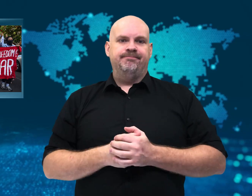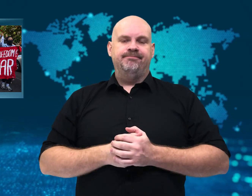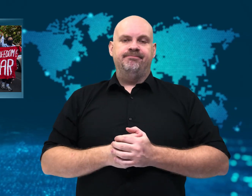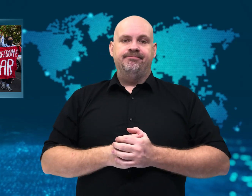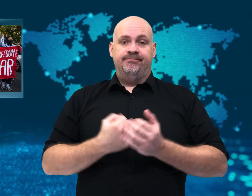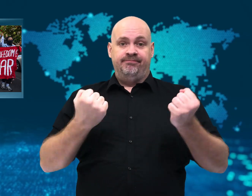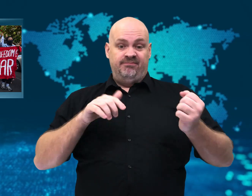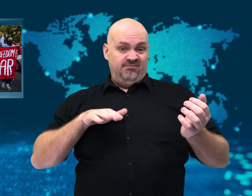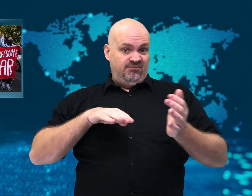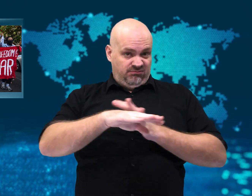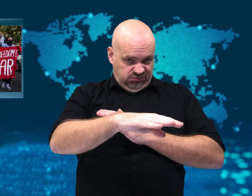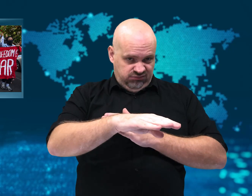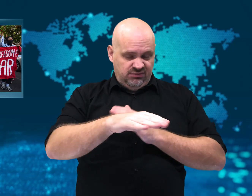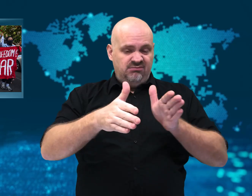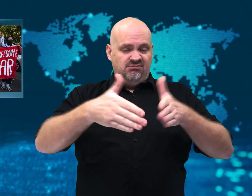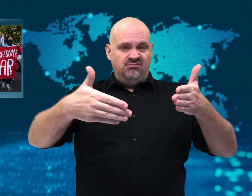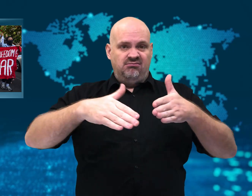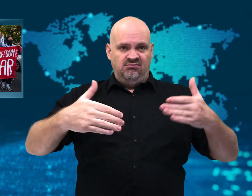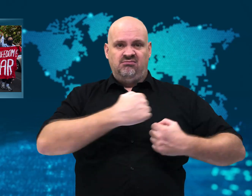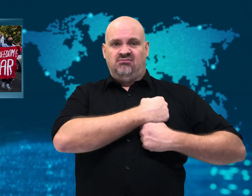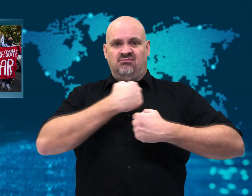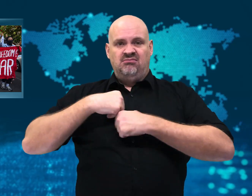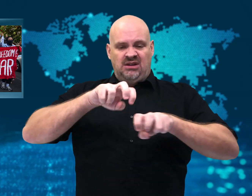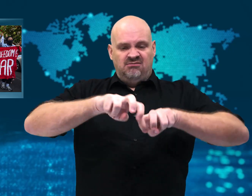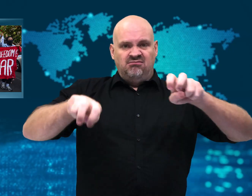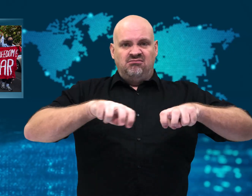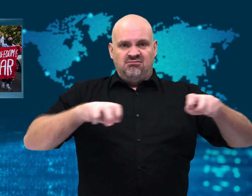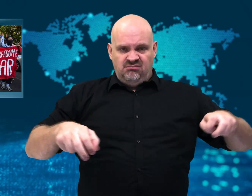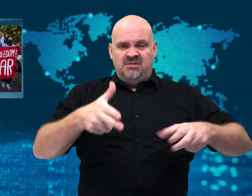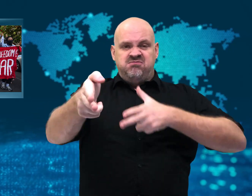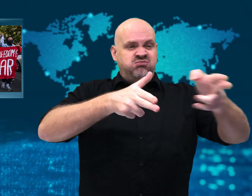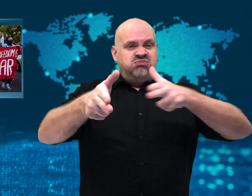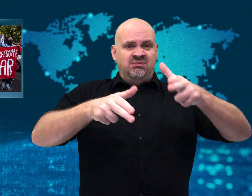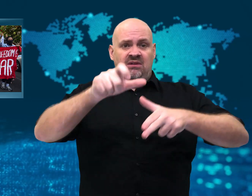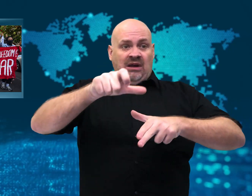hitting and killing at least five protestors.